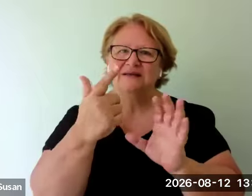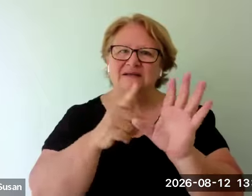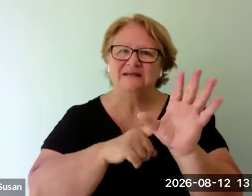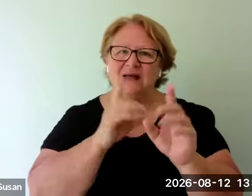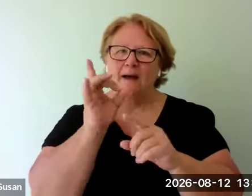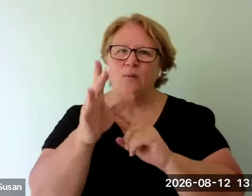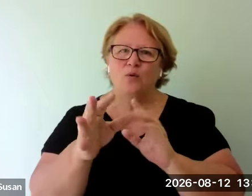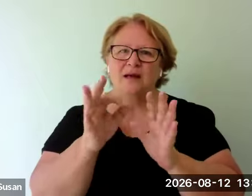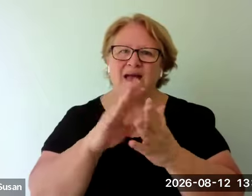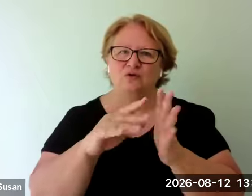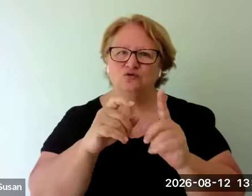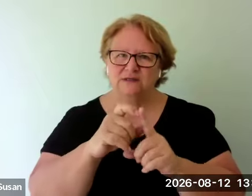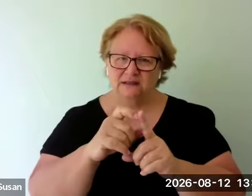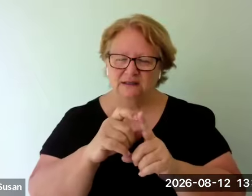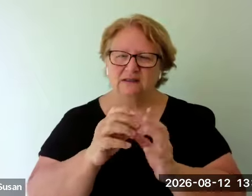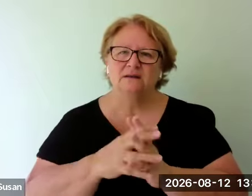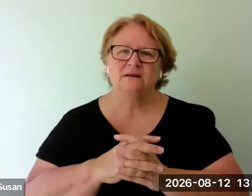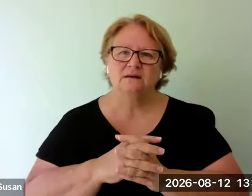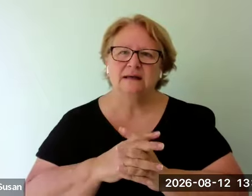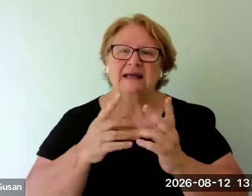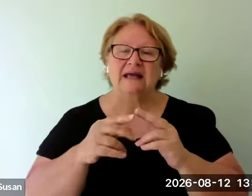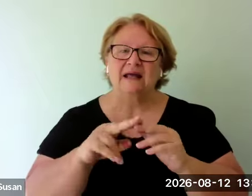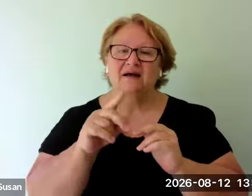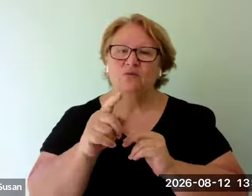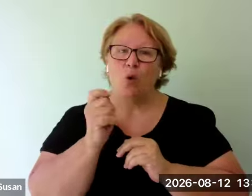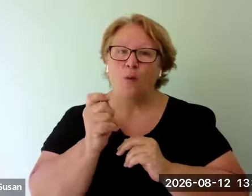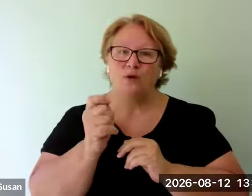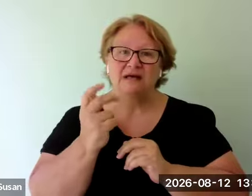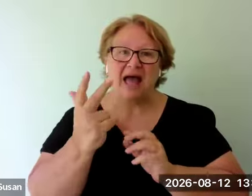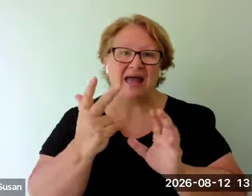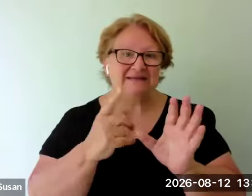question now about time and eligibility. So the question